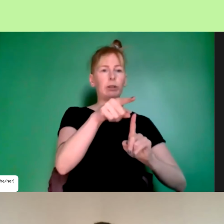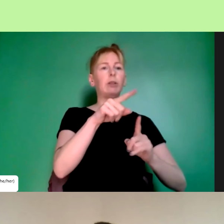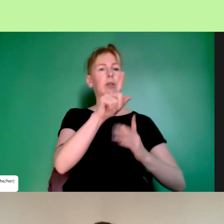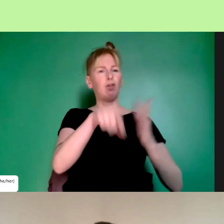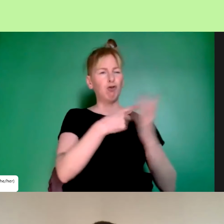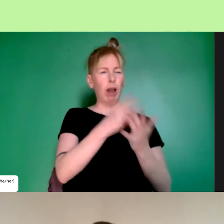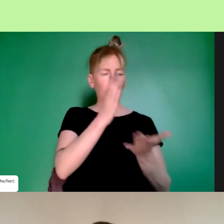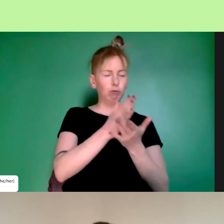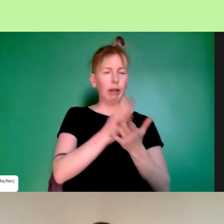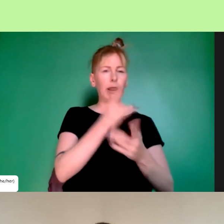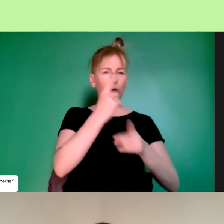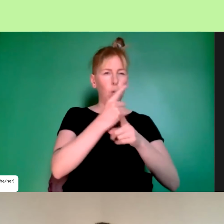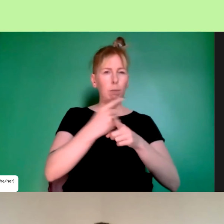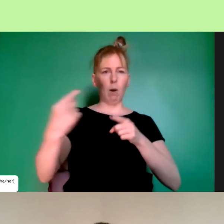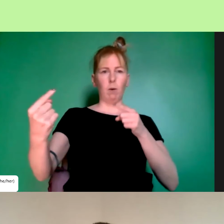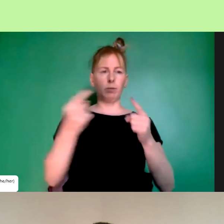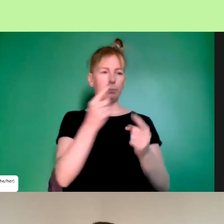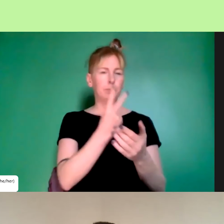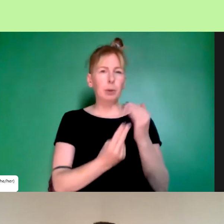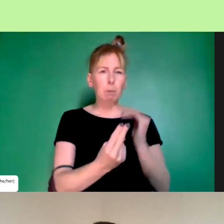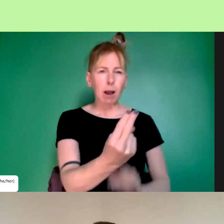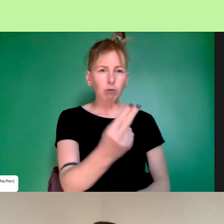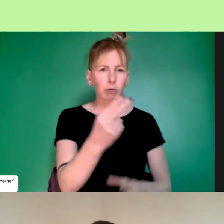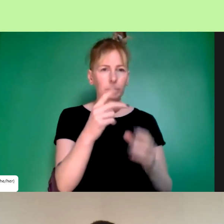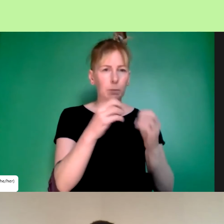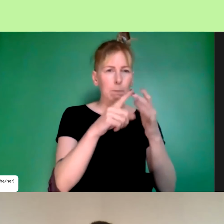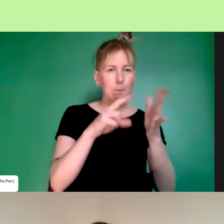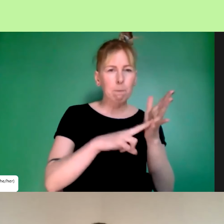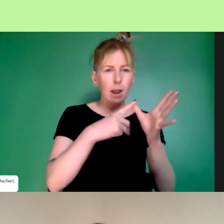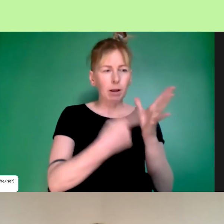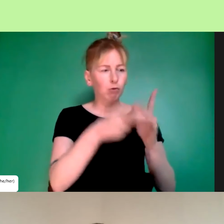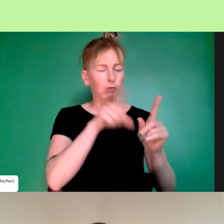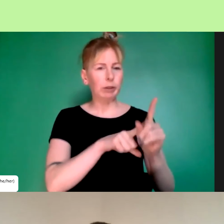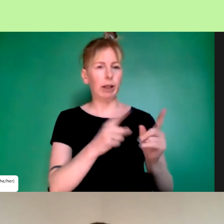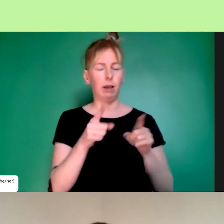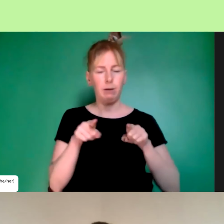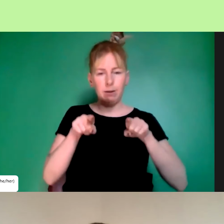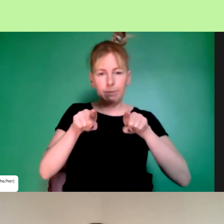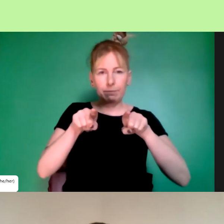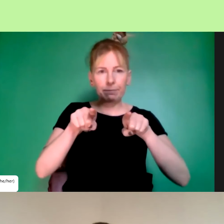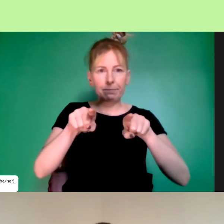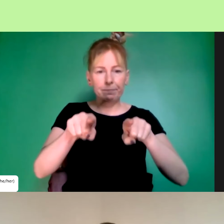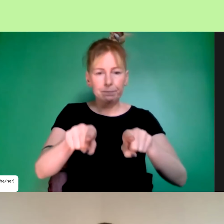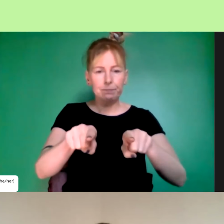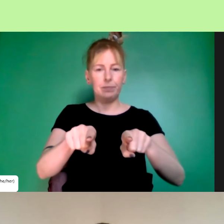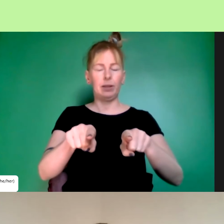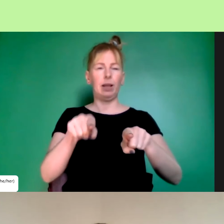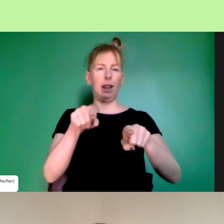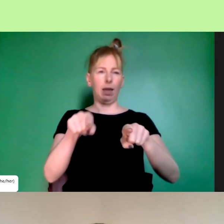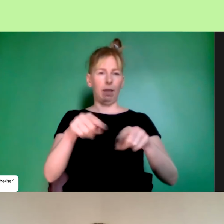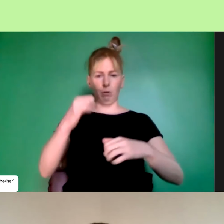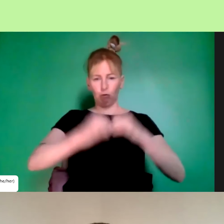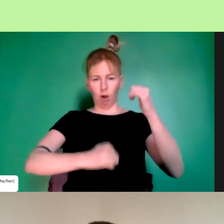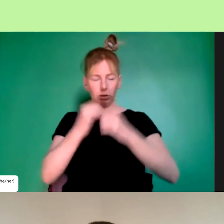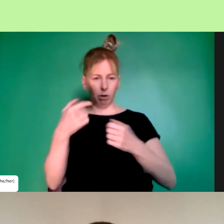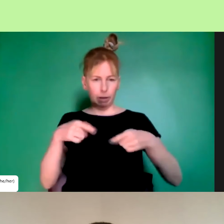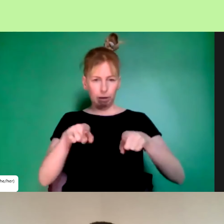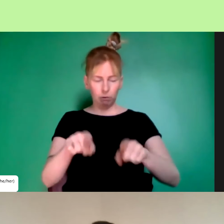overarching kind of structure that is orienting behaviours in ways that we that are